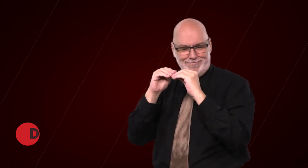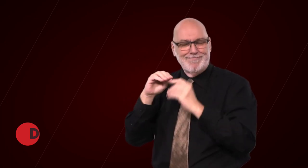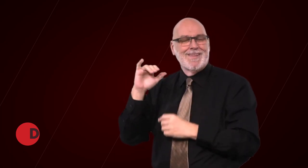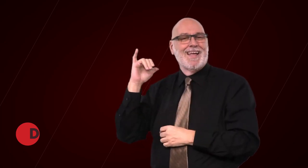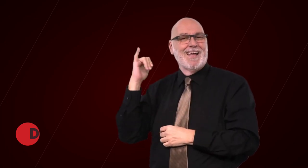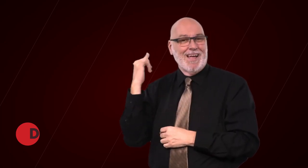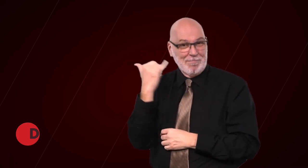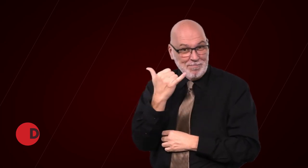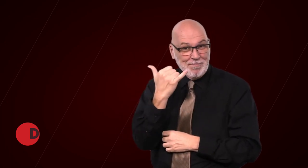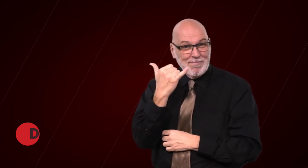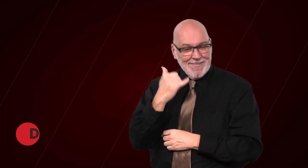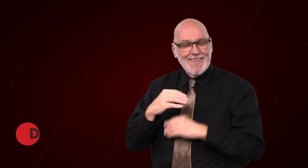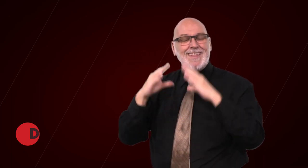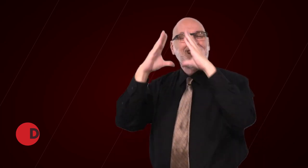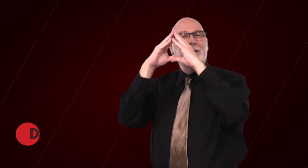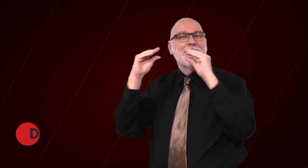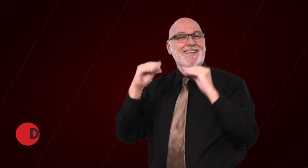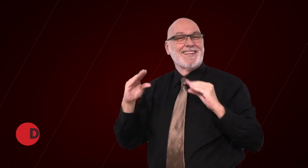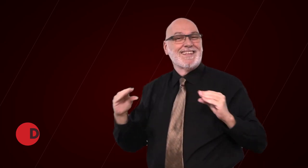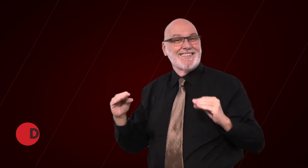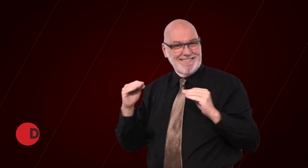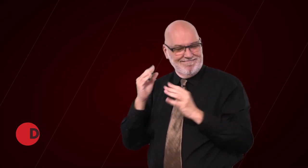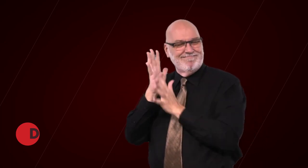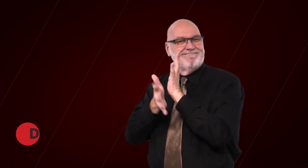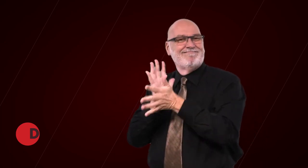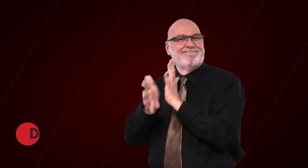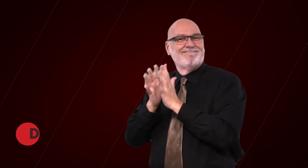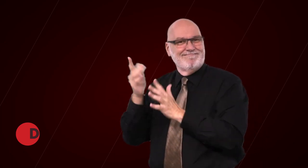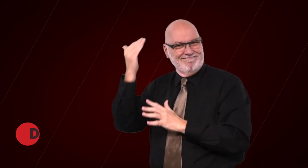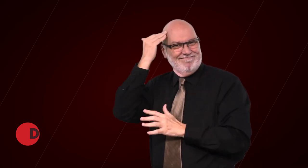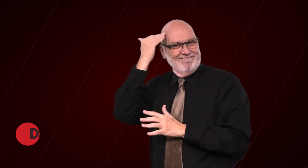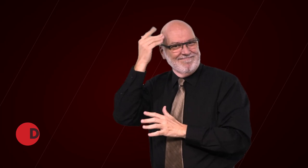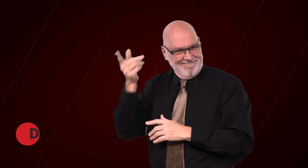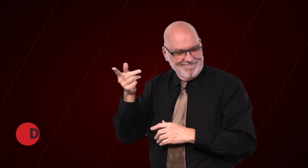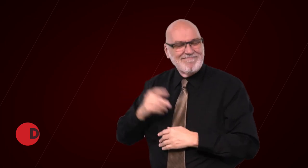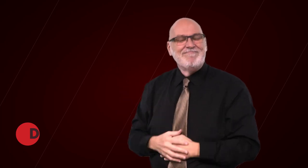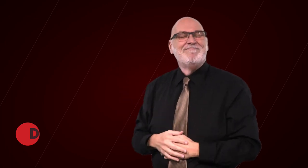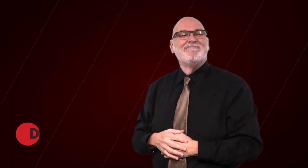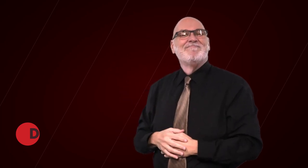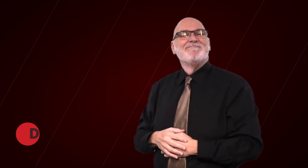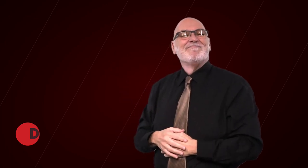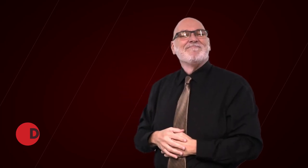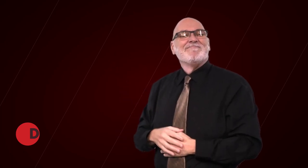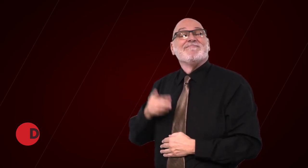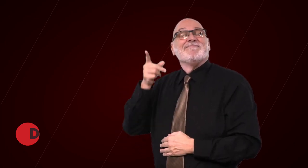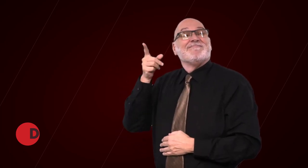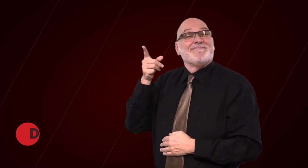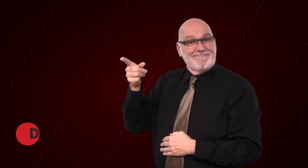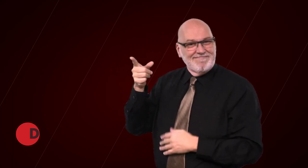also Arabic and Lebanese Sign Language.